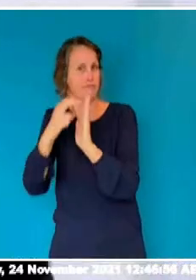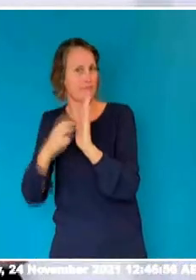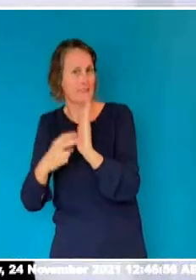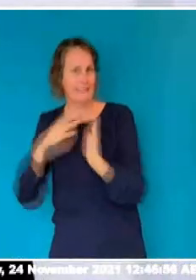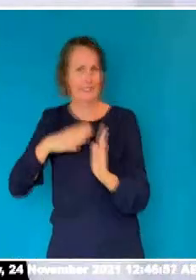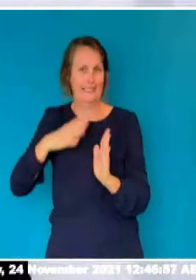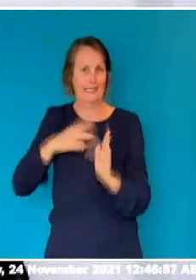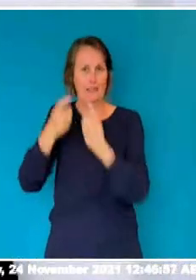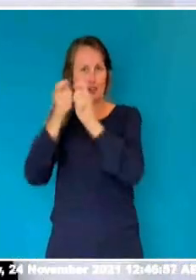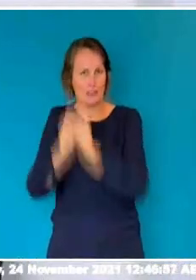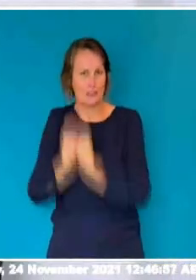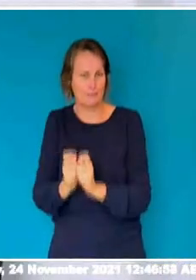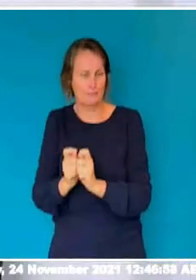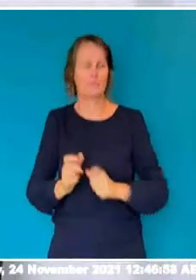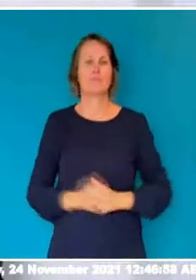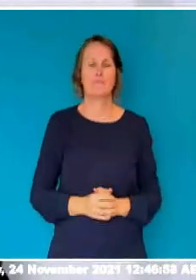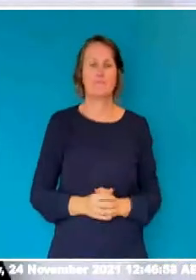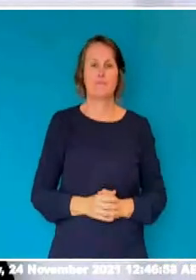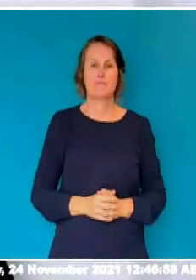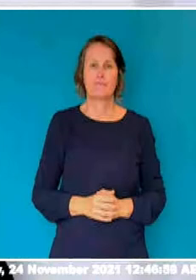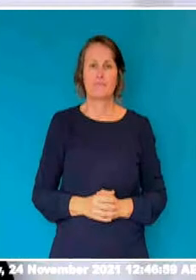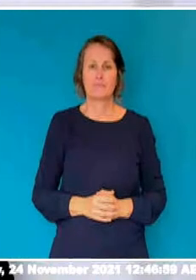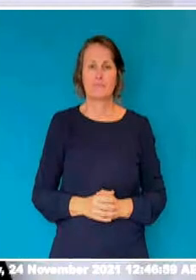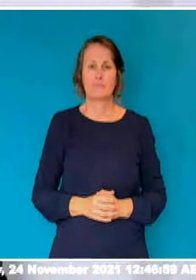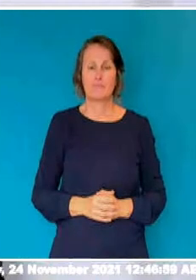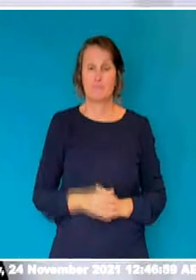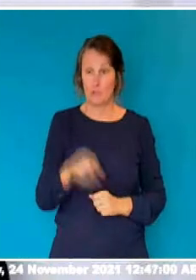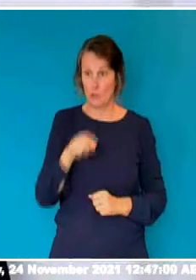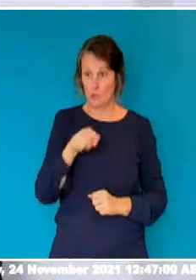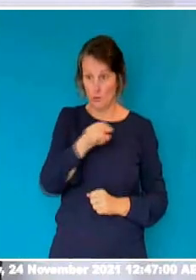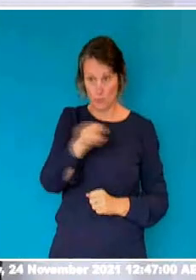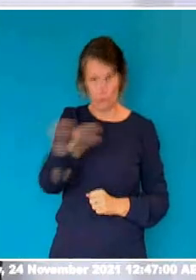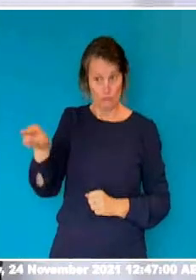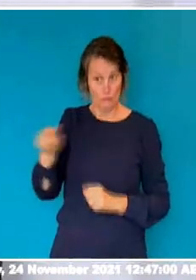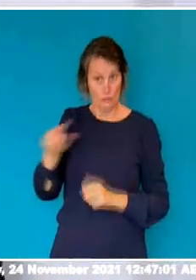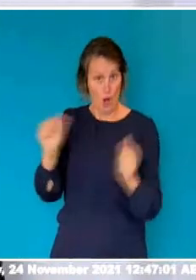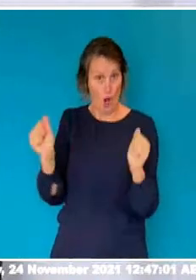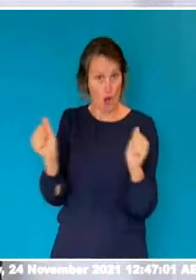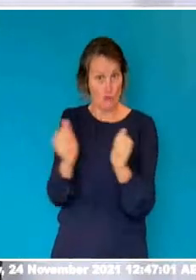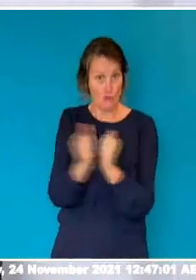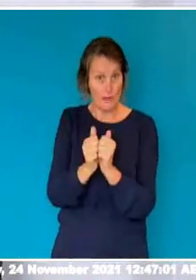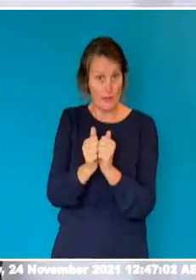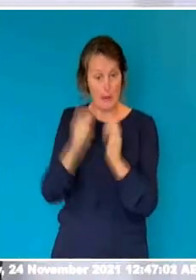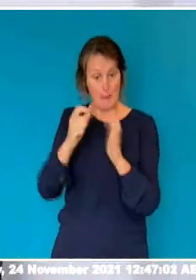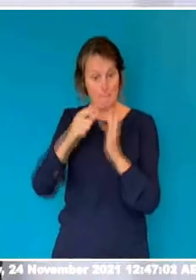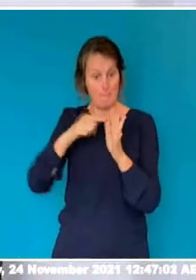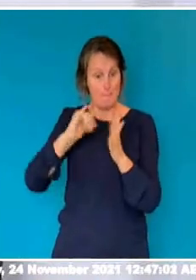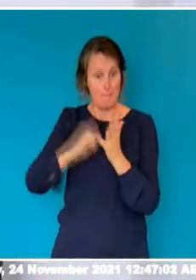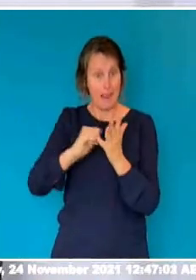them. Firstly and very briefly, do you each agree that is what its purpose is in your